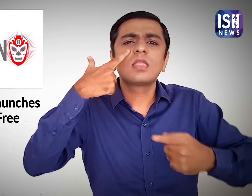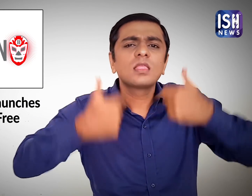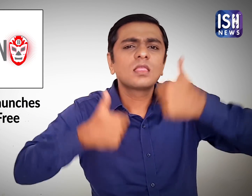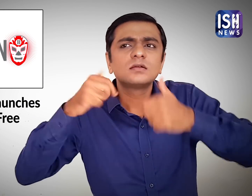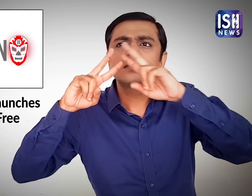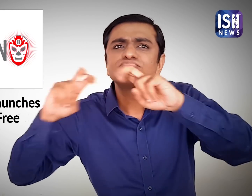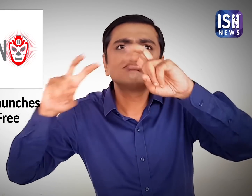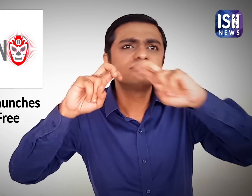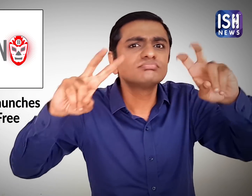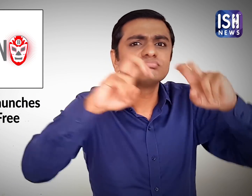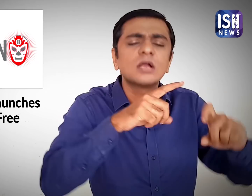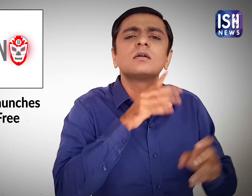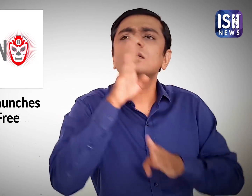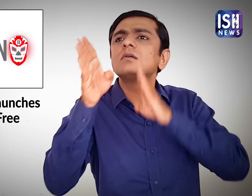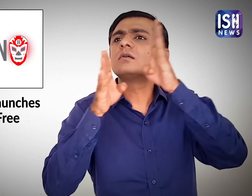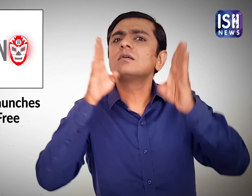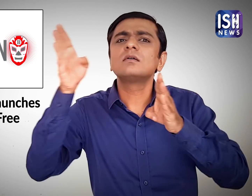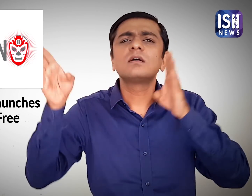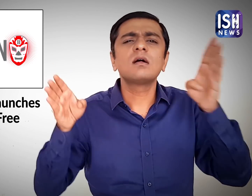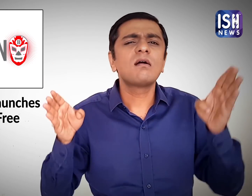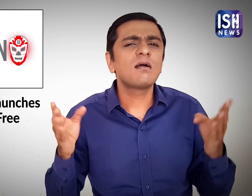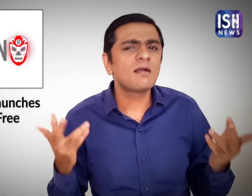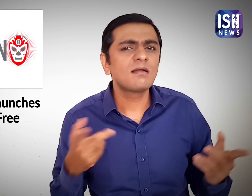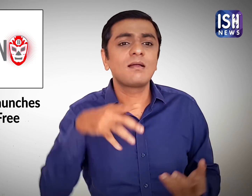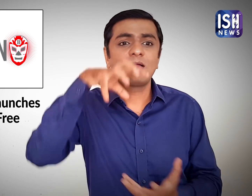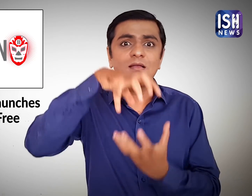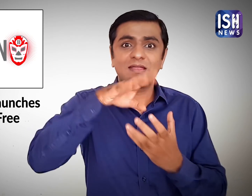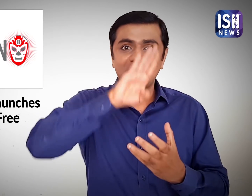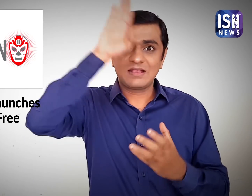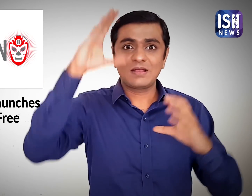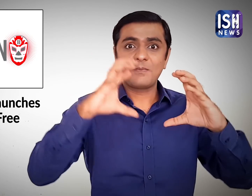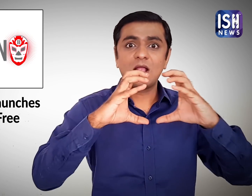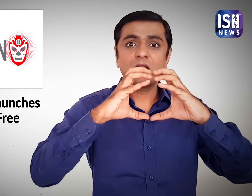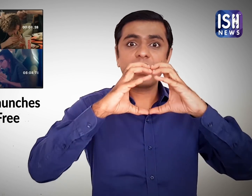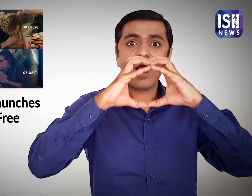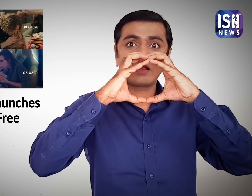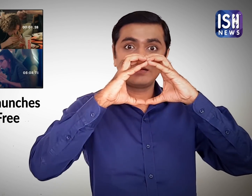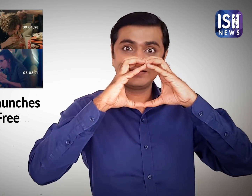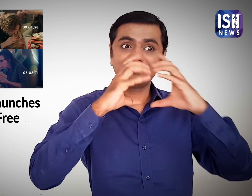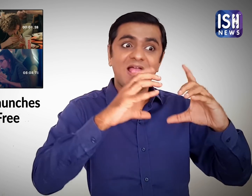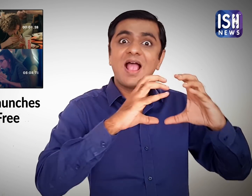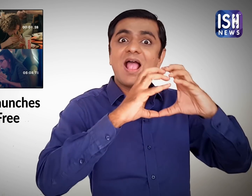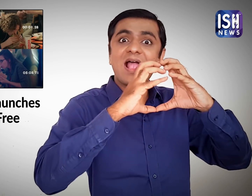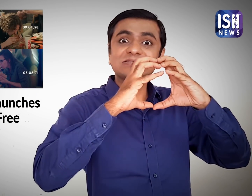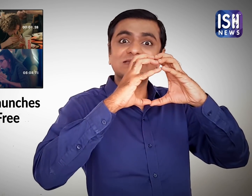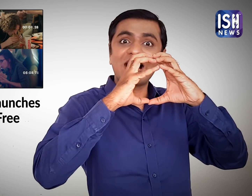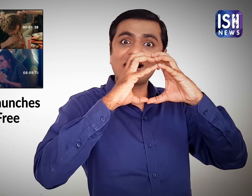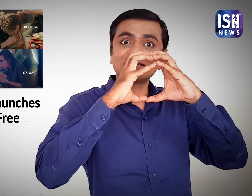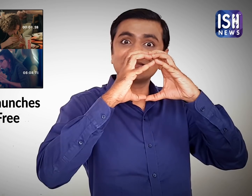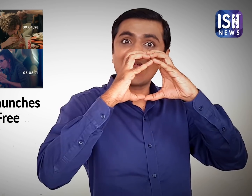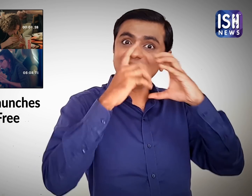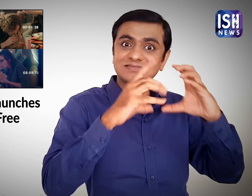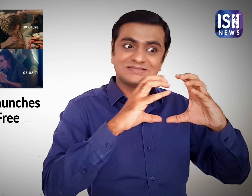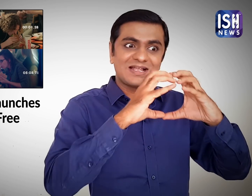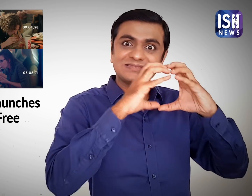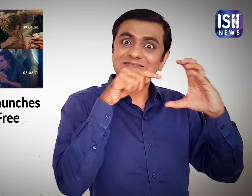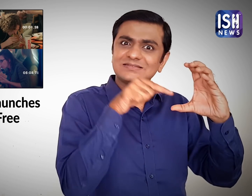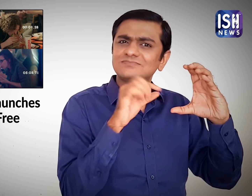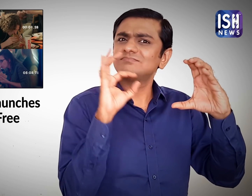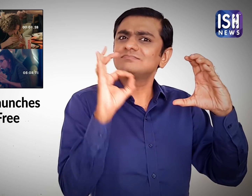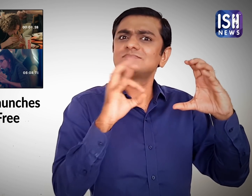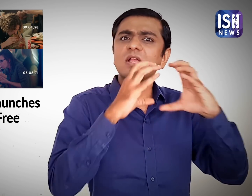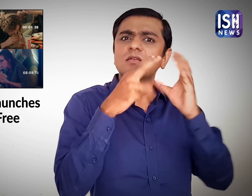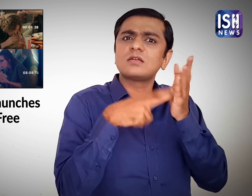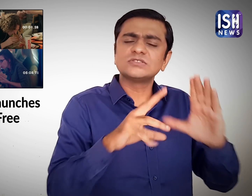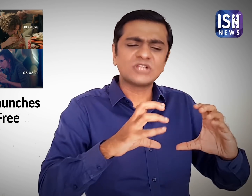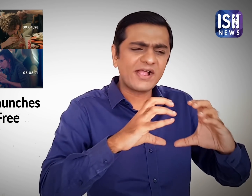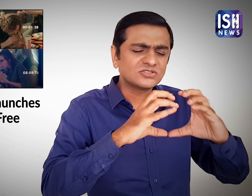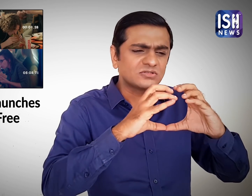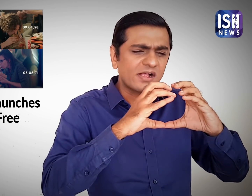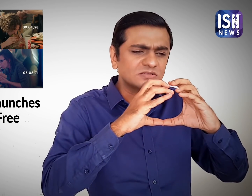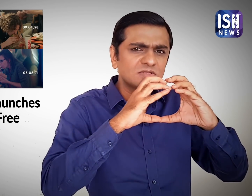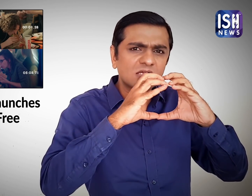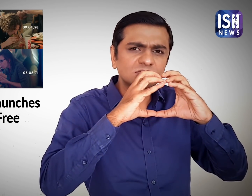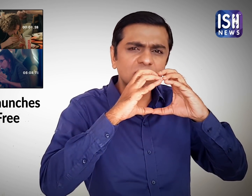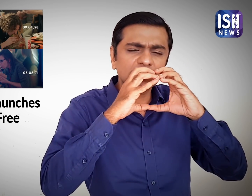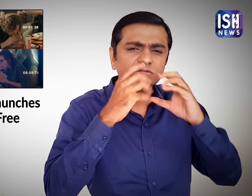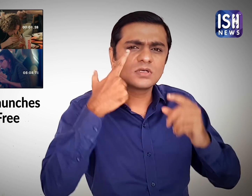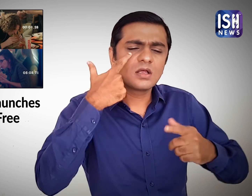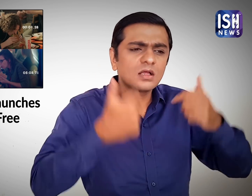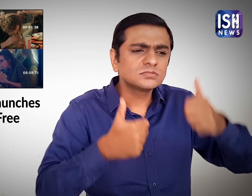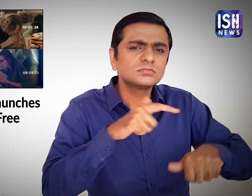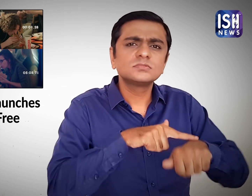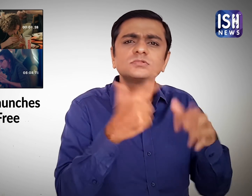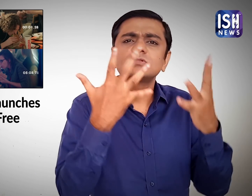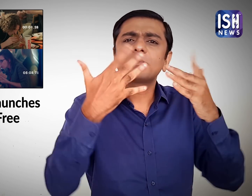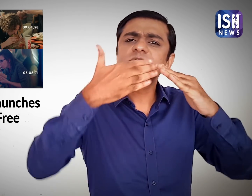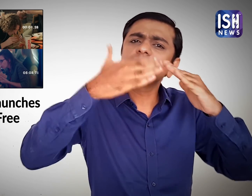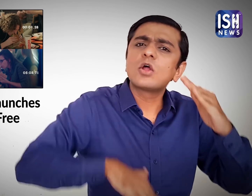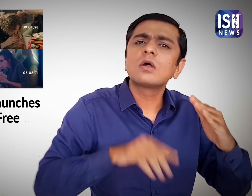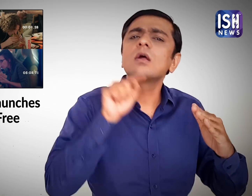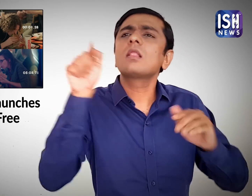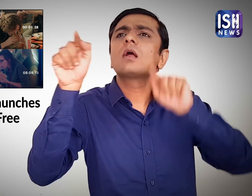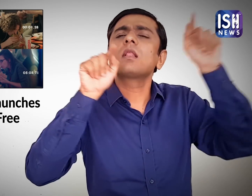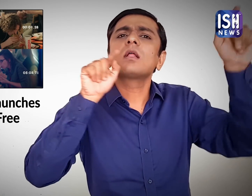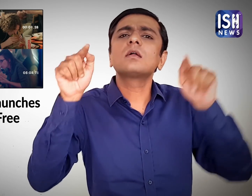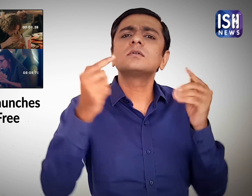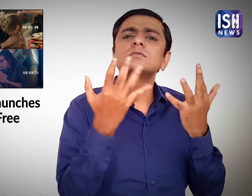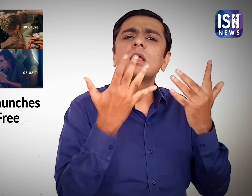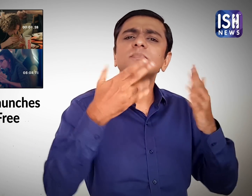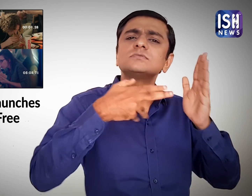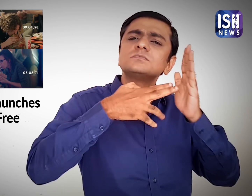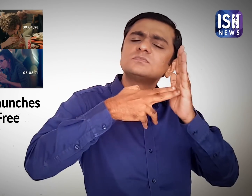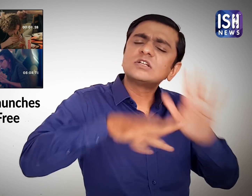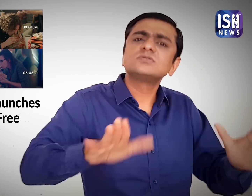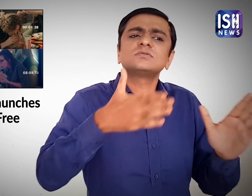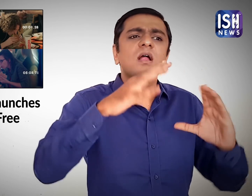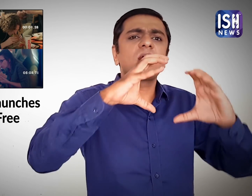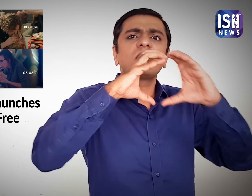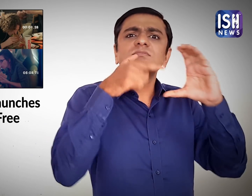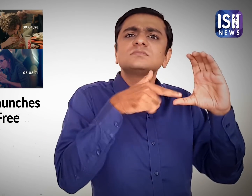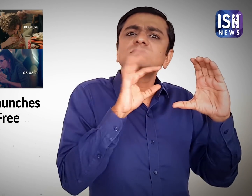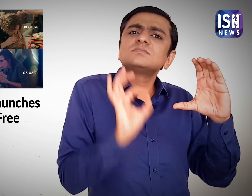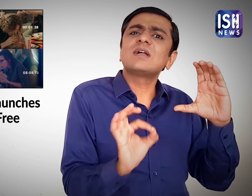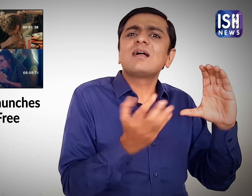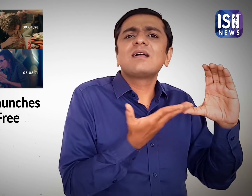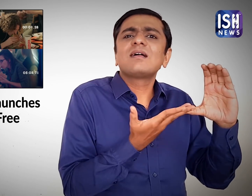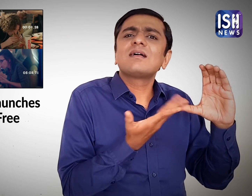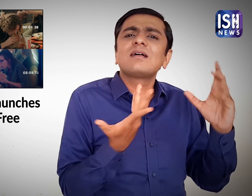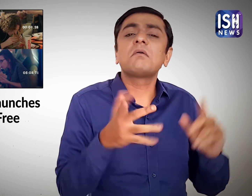and found that it took less than 10 minutes to finish a burger because it is natural.